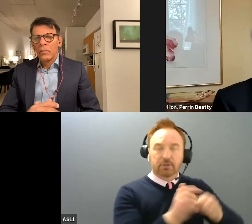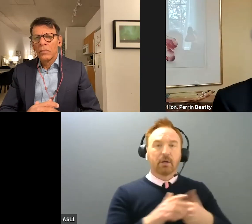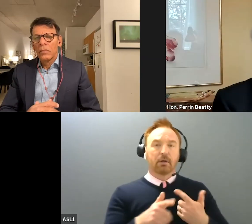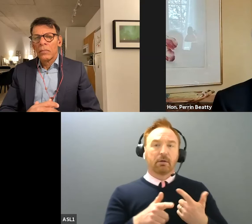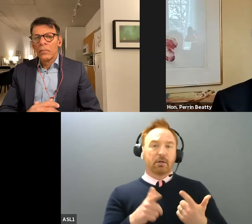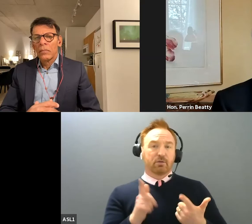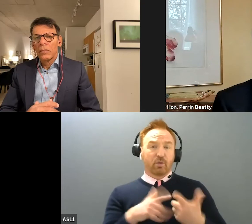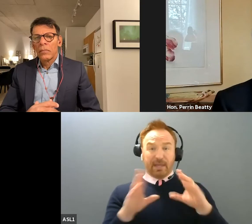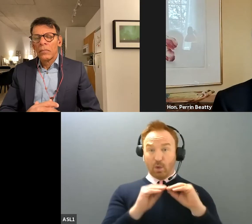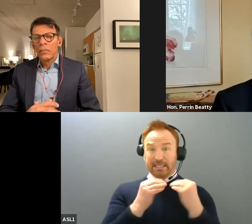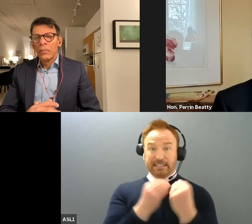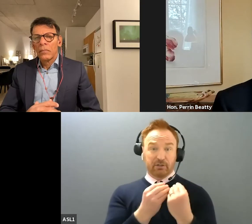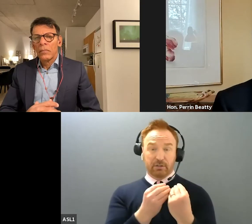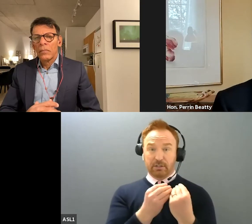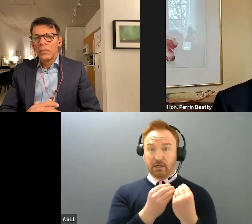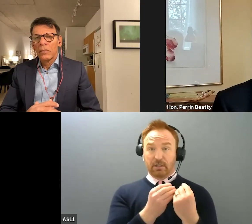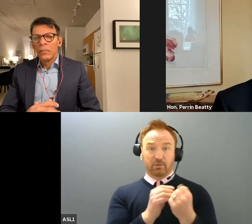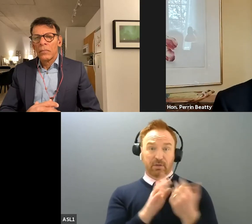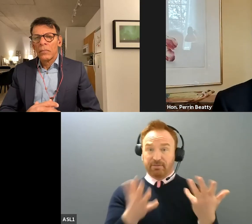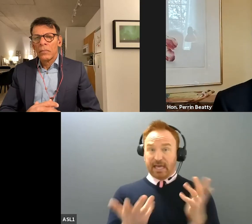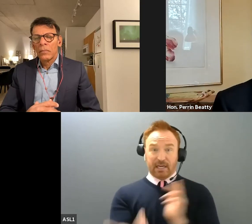in a way that accommodates the needs of of us of our staff,